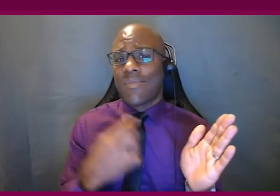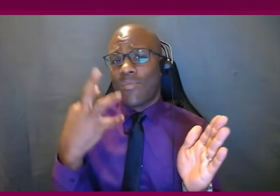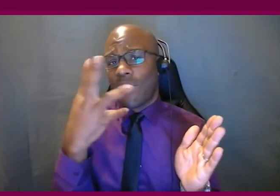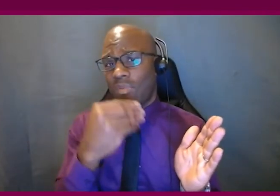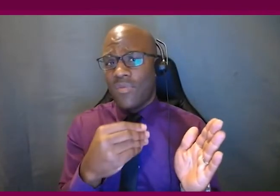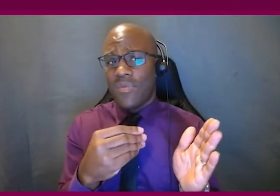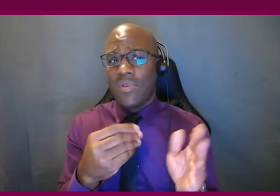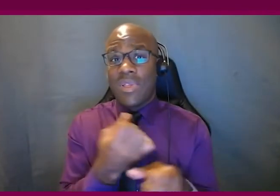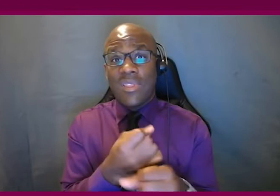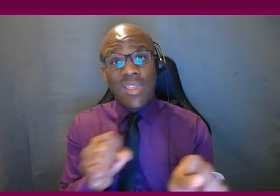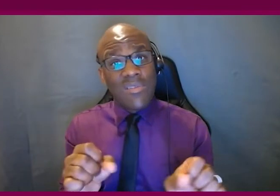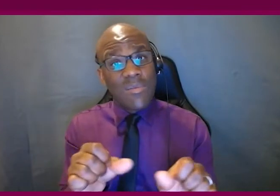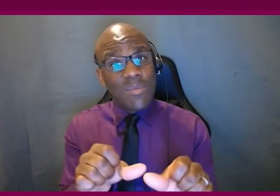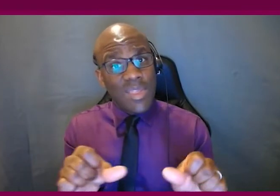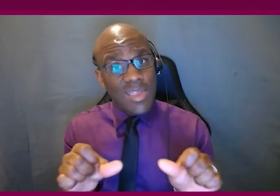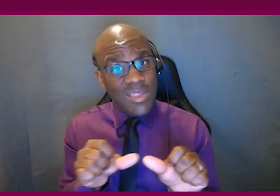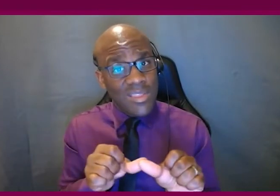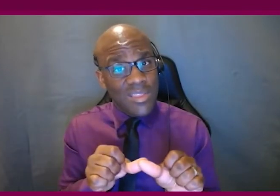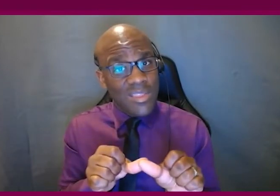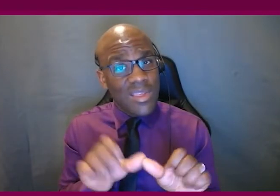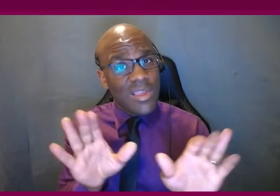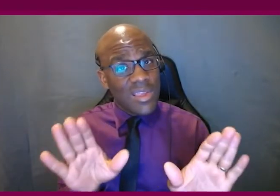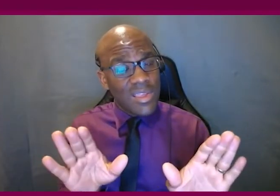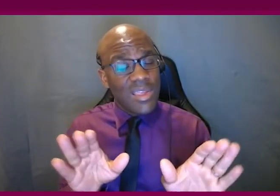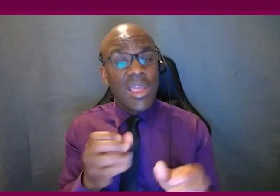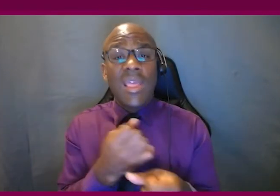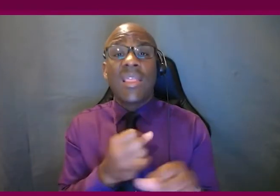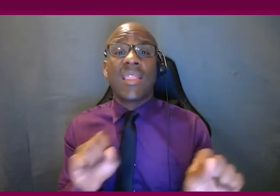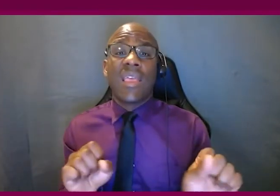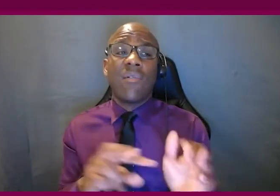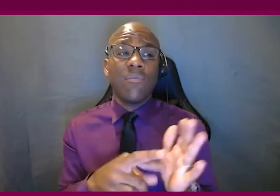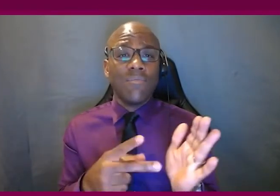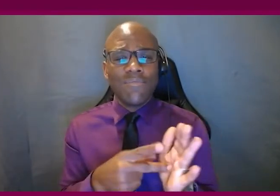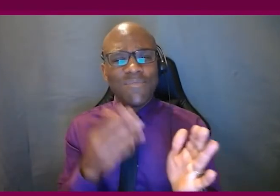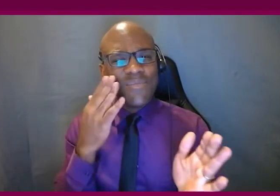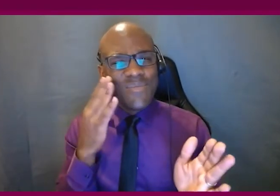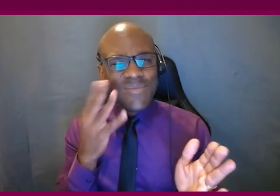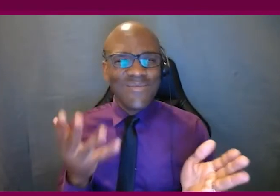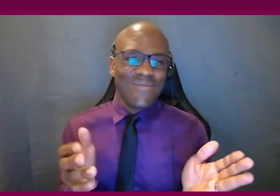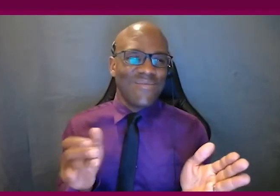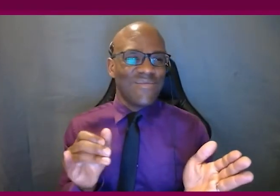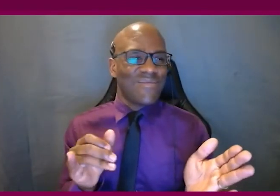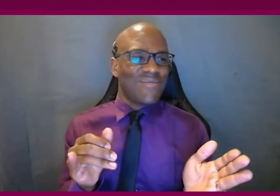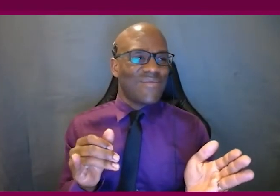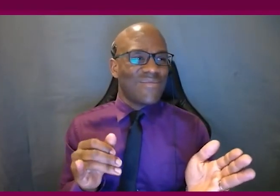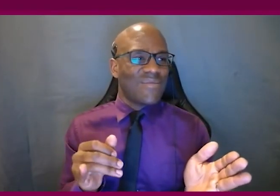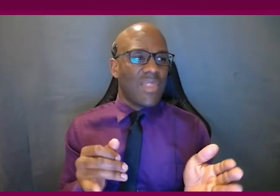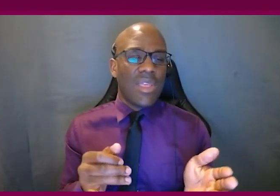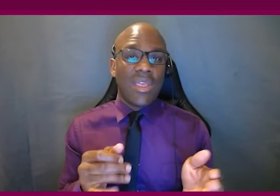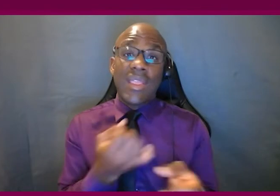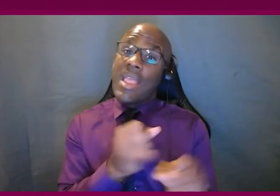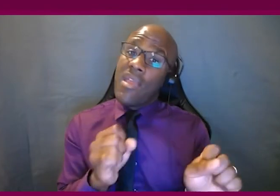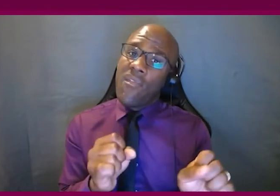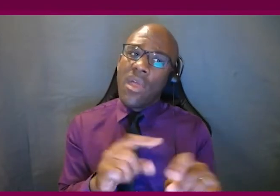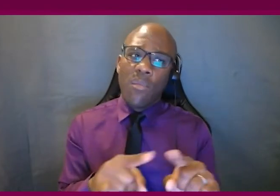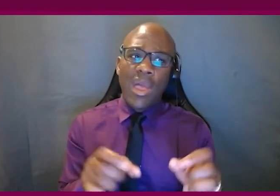It still allows for tension and challenging, but it's definitely a lovely place to put